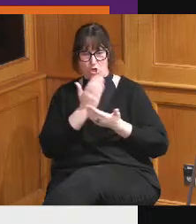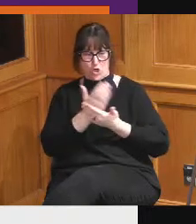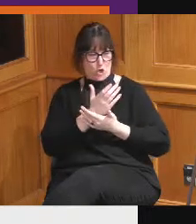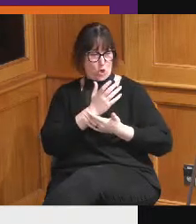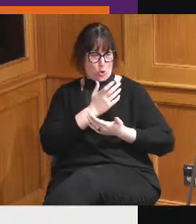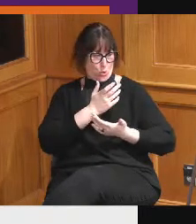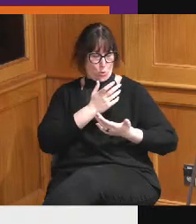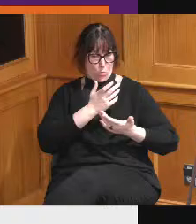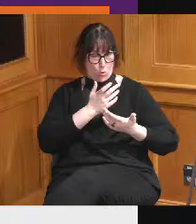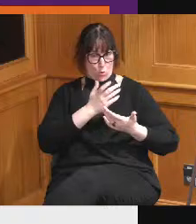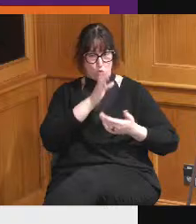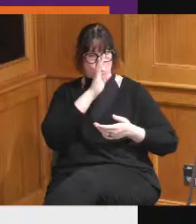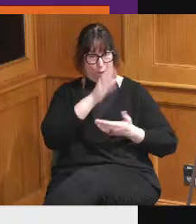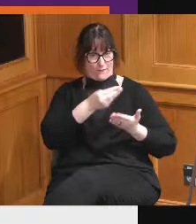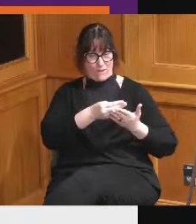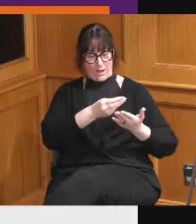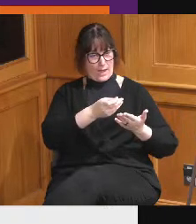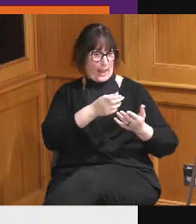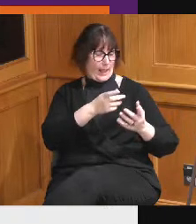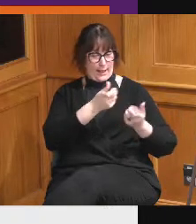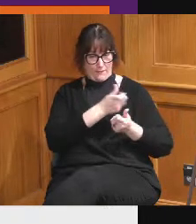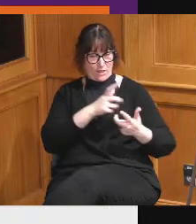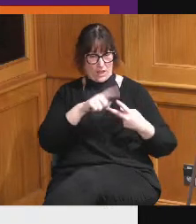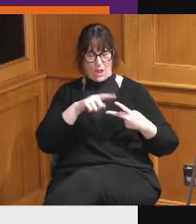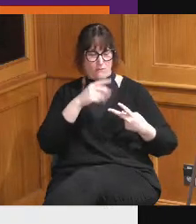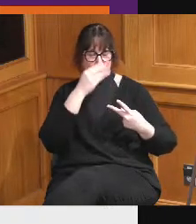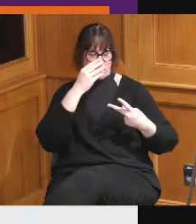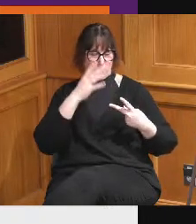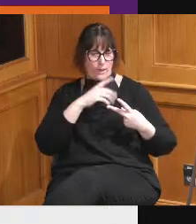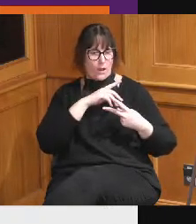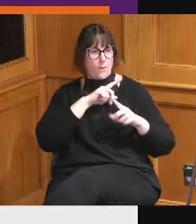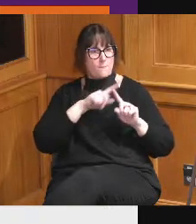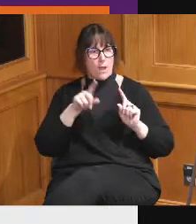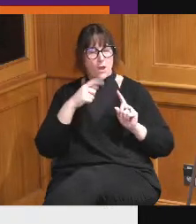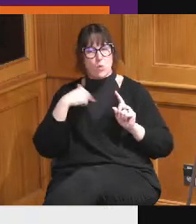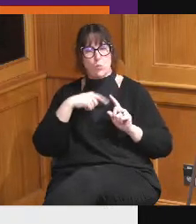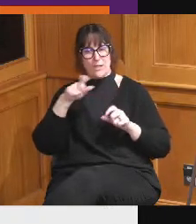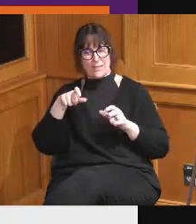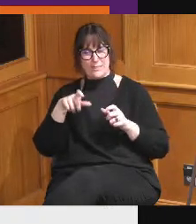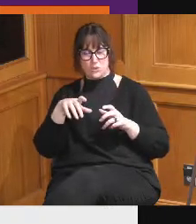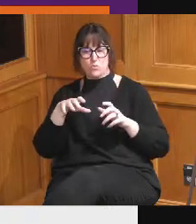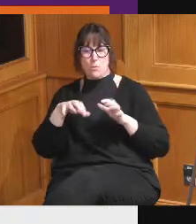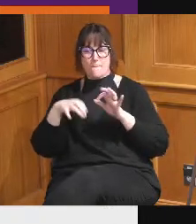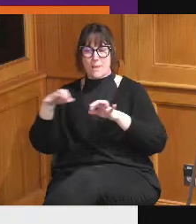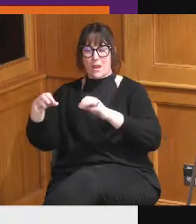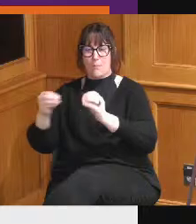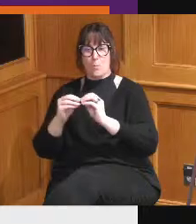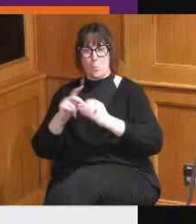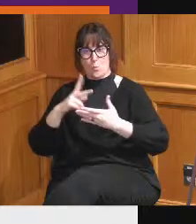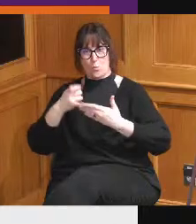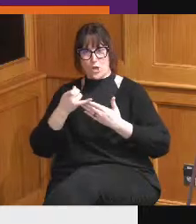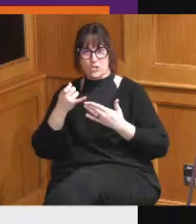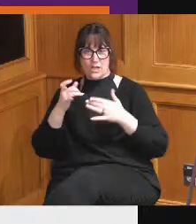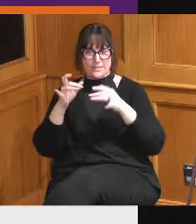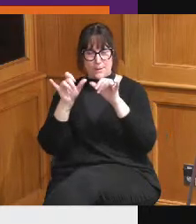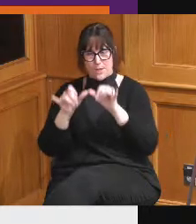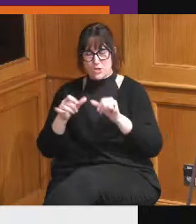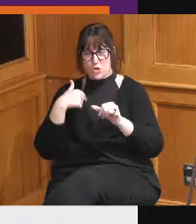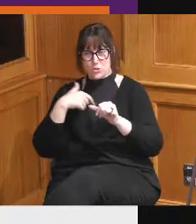not directly we have sort of guidance that other people can pick up and like try to think through and come up with projects that could help take advantage of it and that we as a community can say